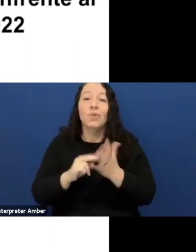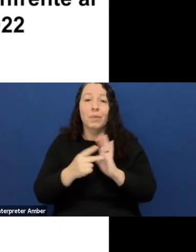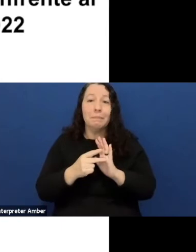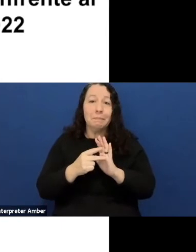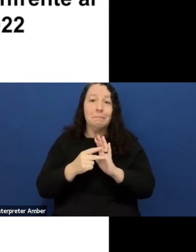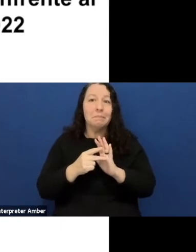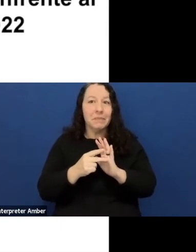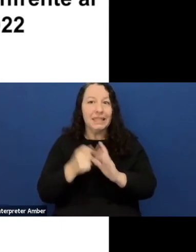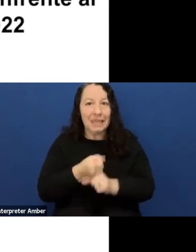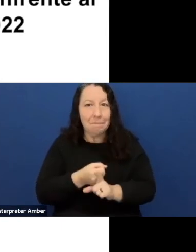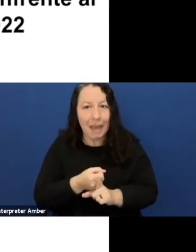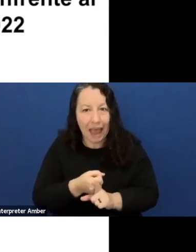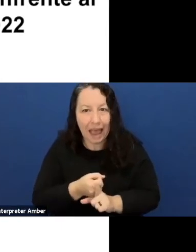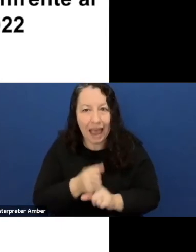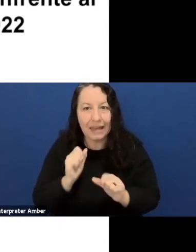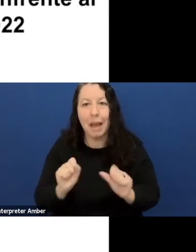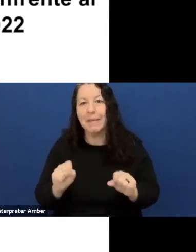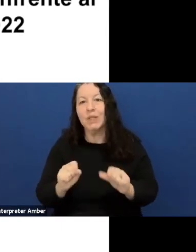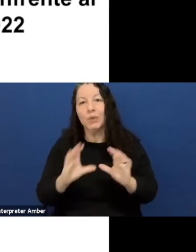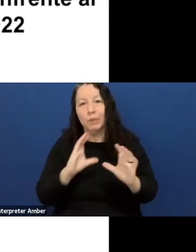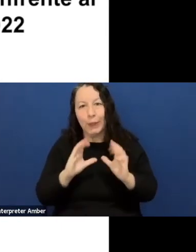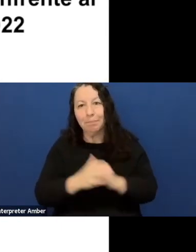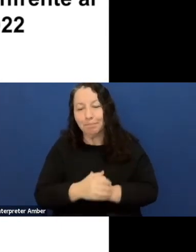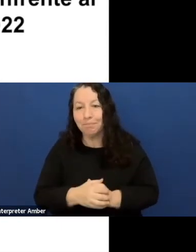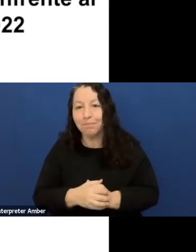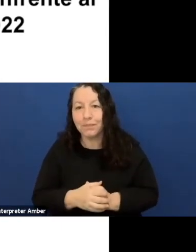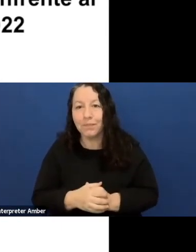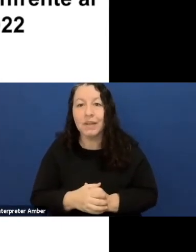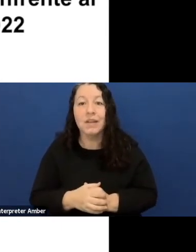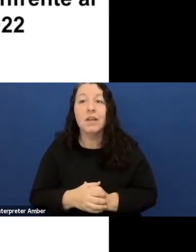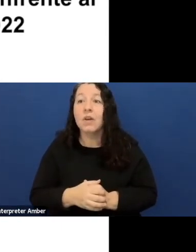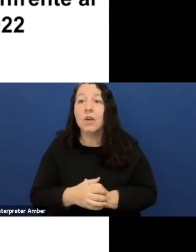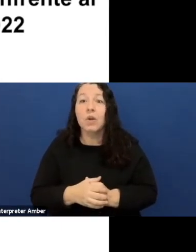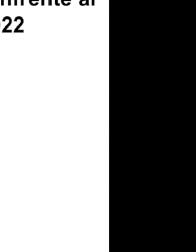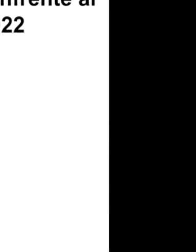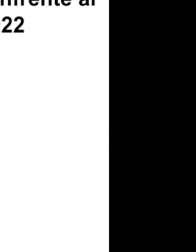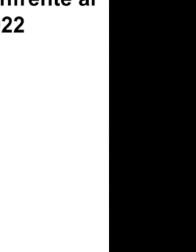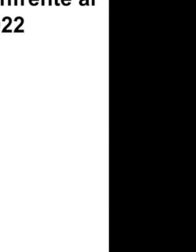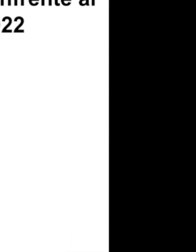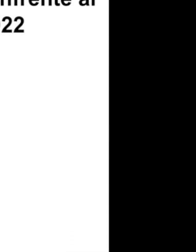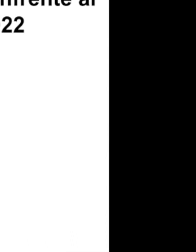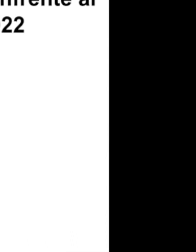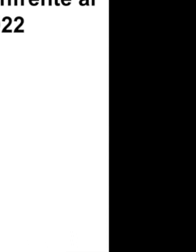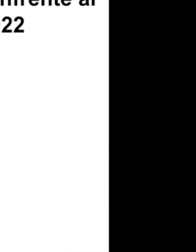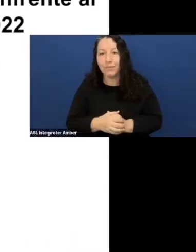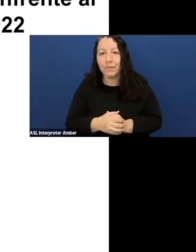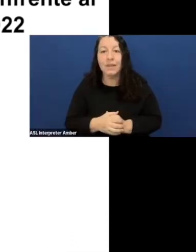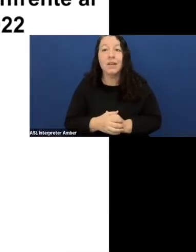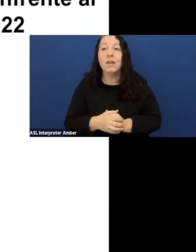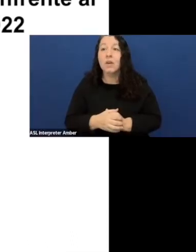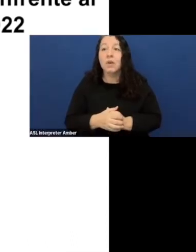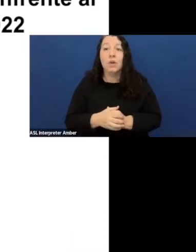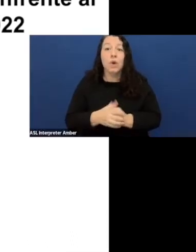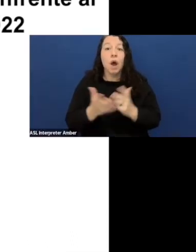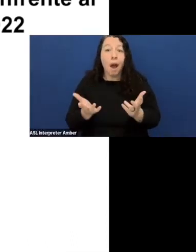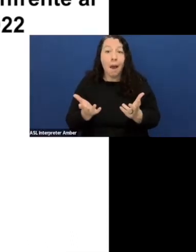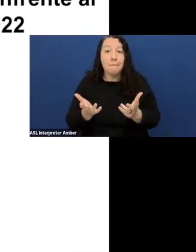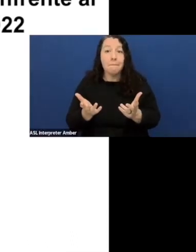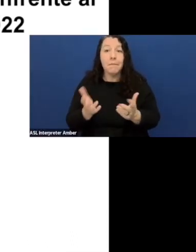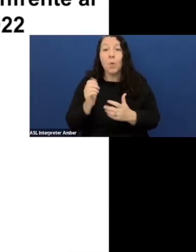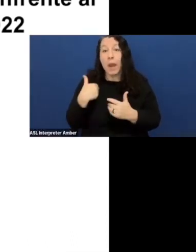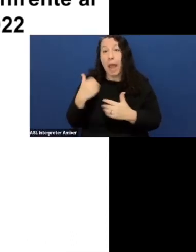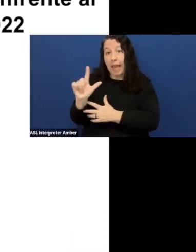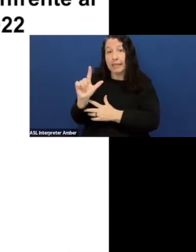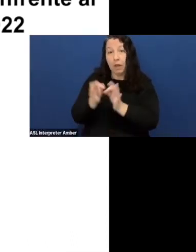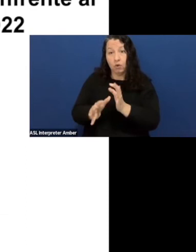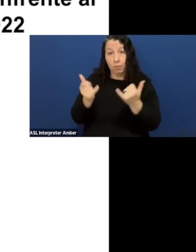with myalgic encephalomyelitis and one of the ways that affects me is cognitively. We